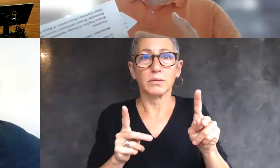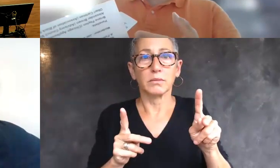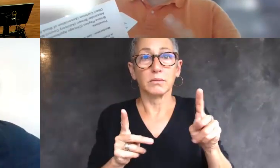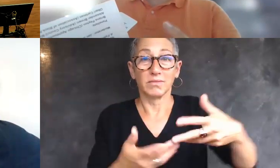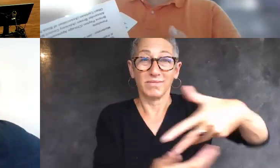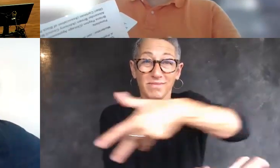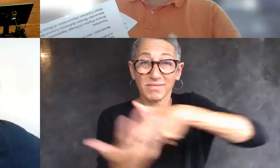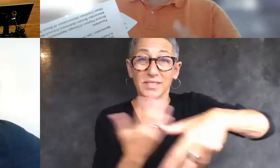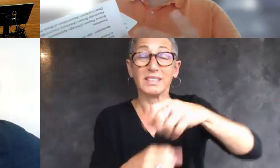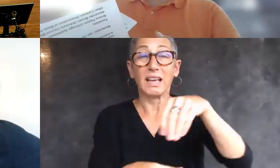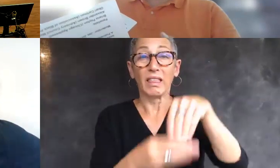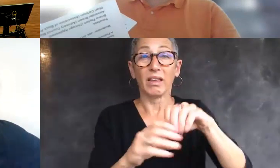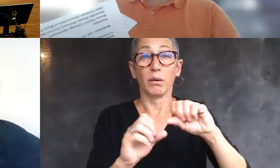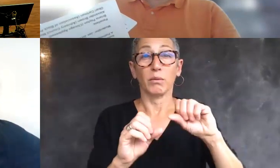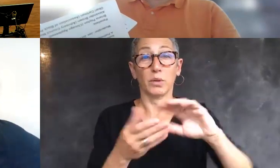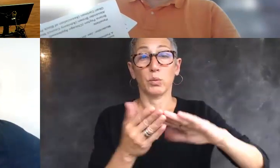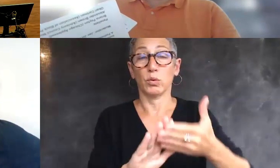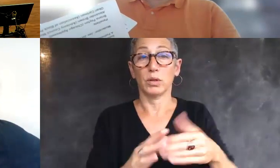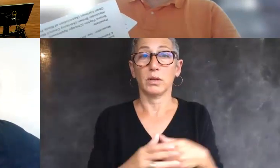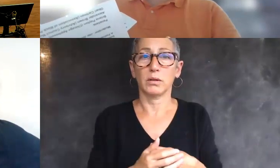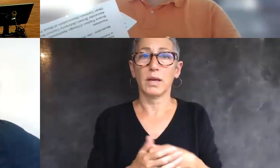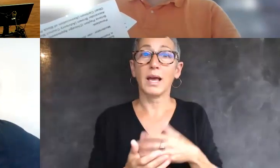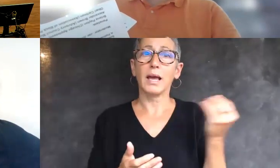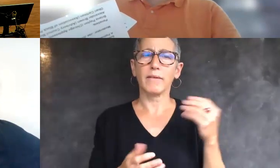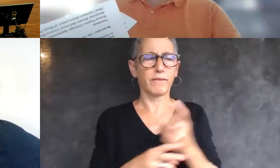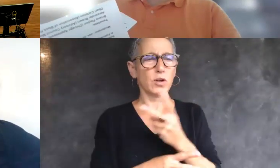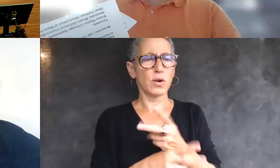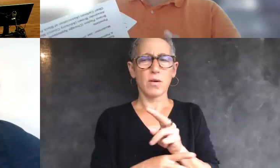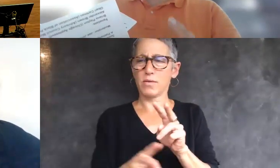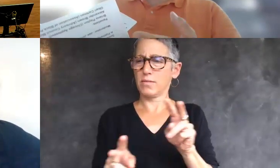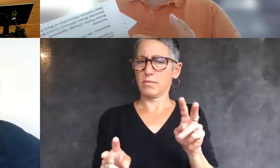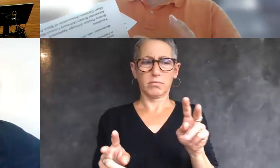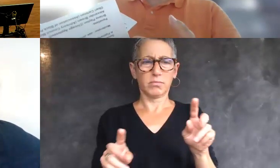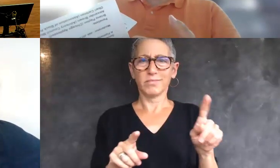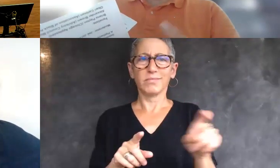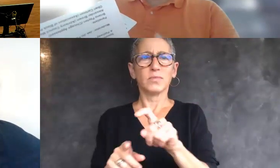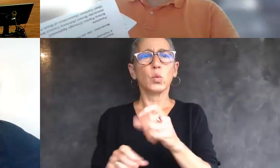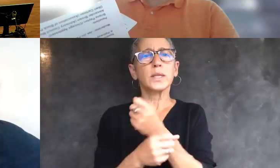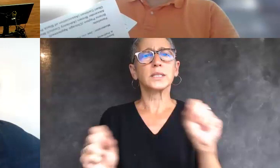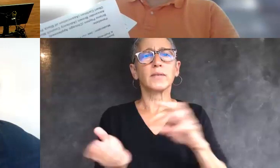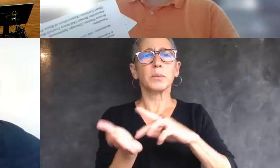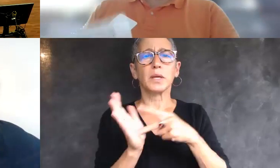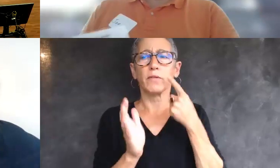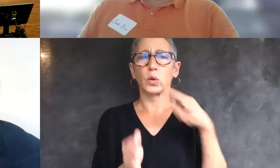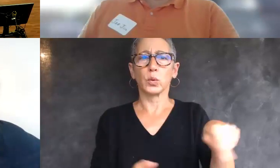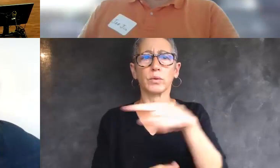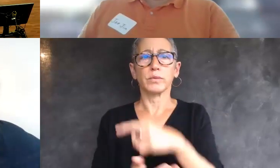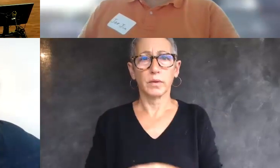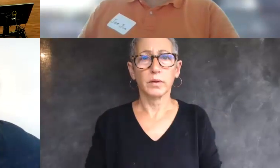what is safety for us, what is safety for our communities, and to keep having those conversations